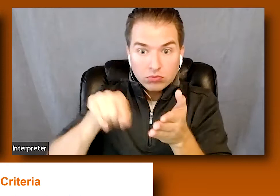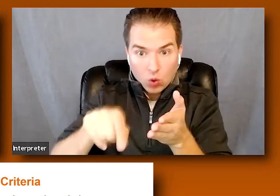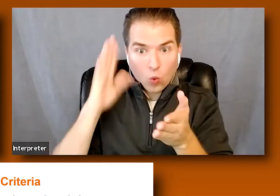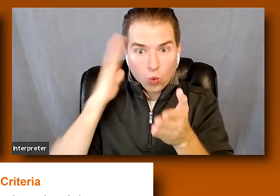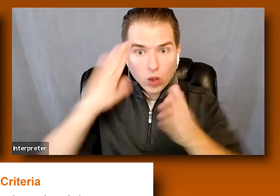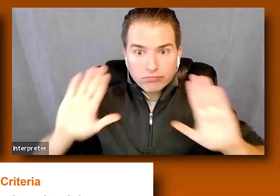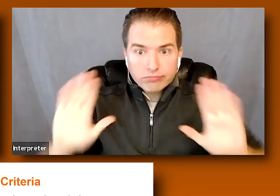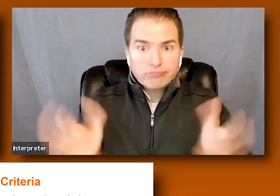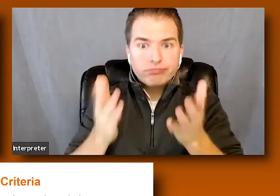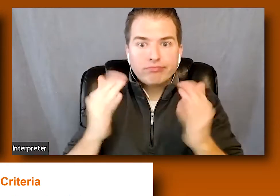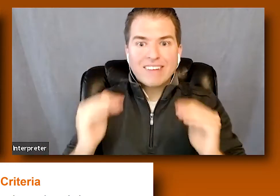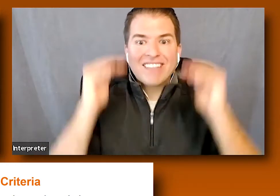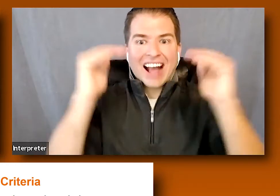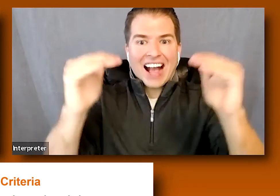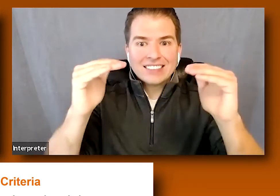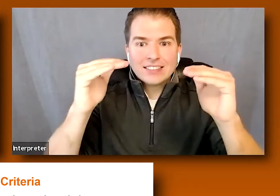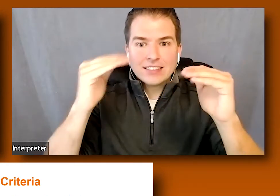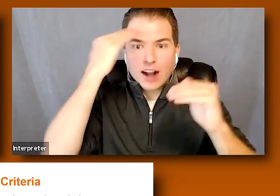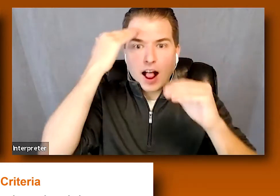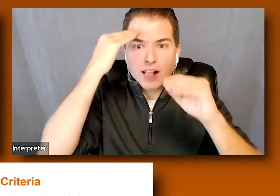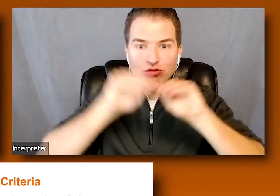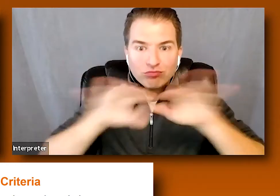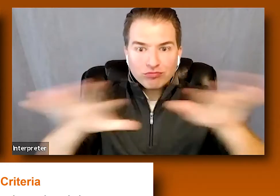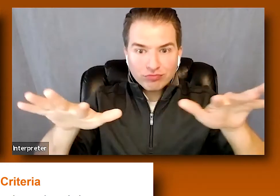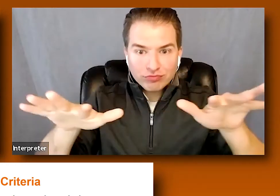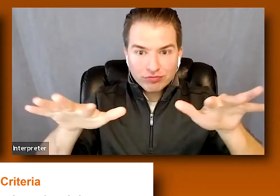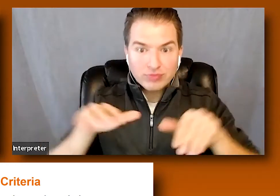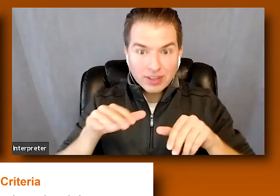And the other main review criteria is broader impact.